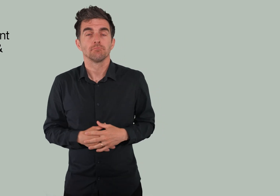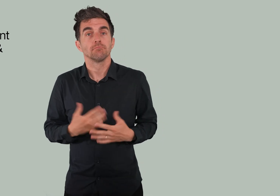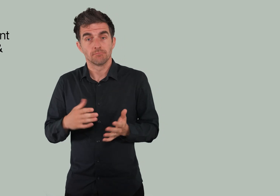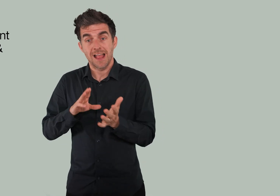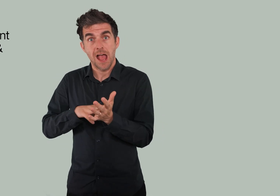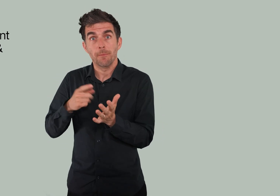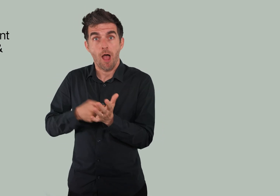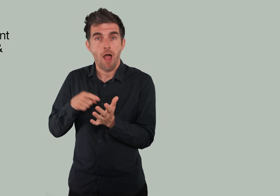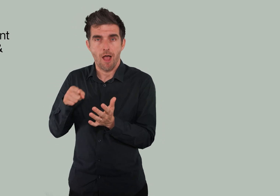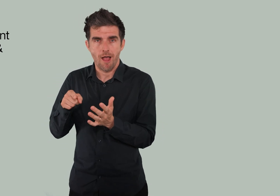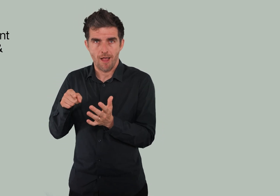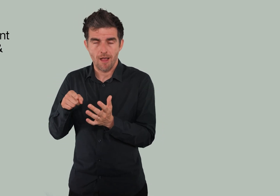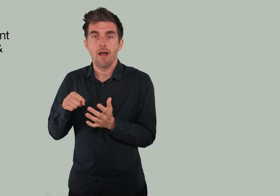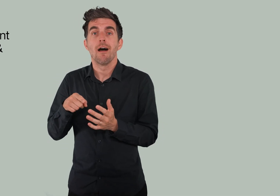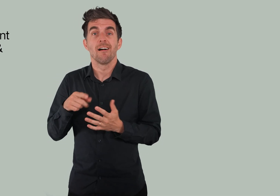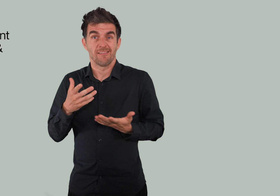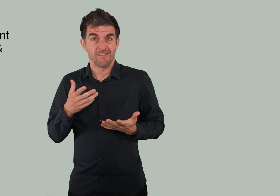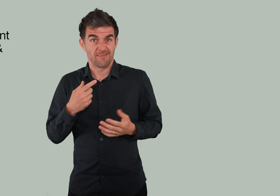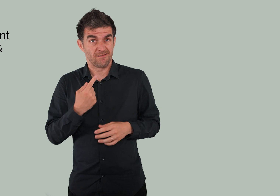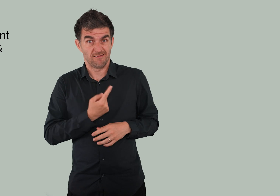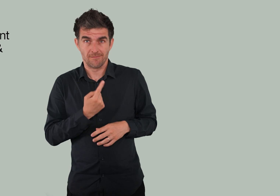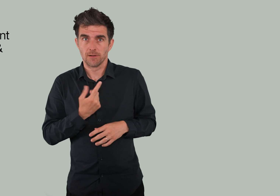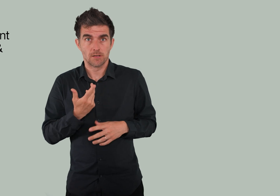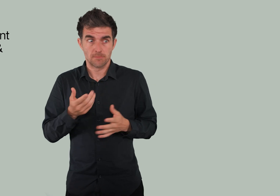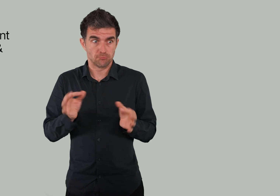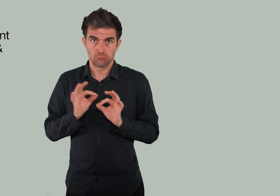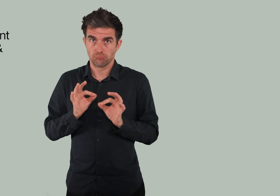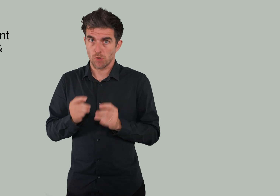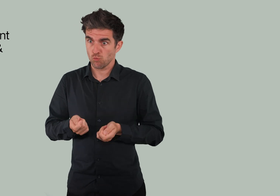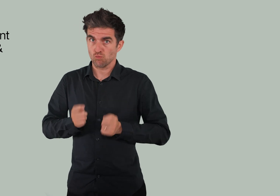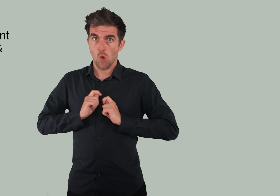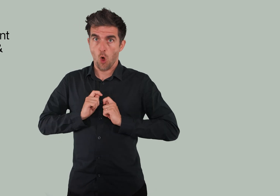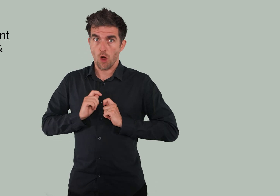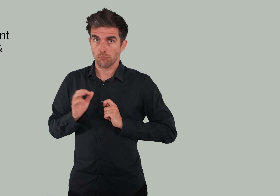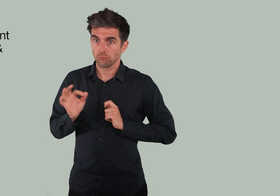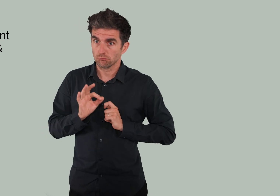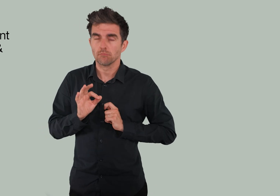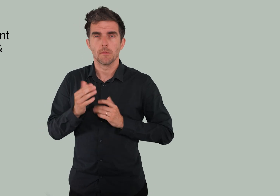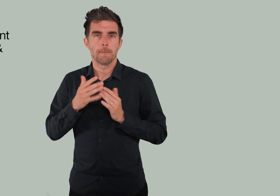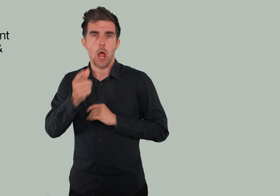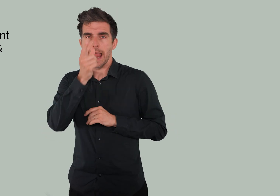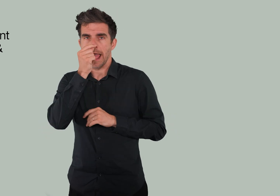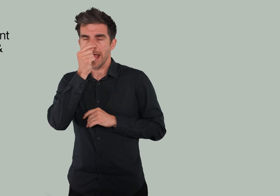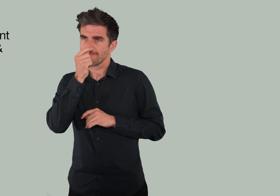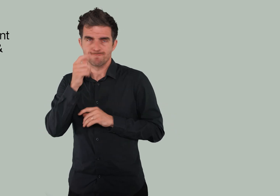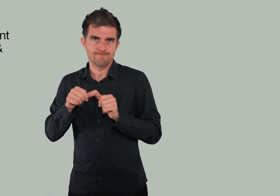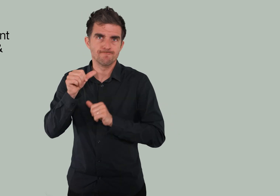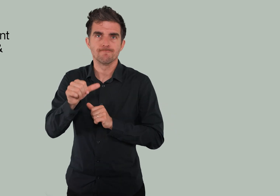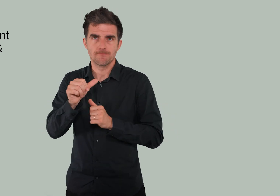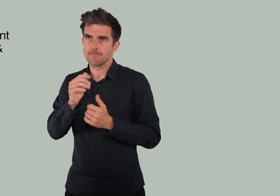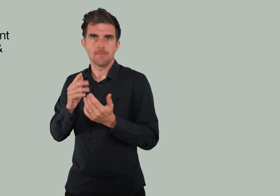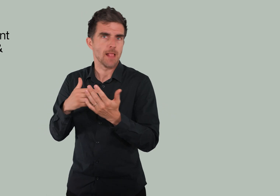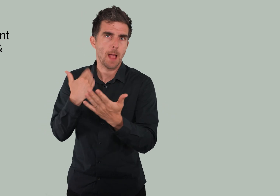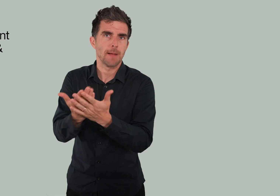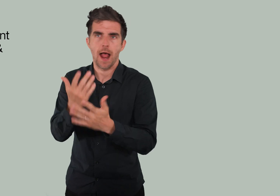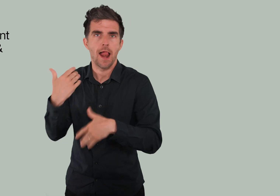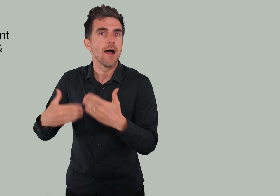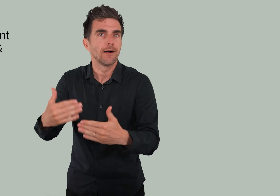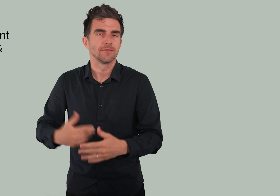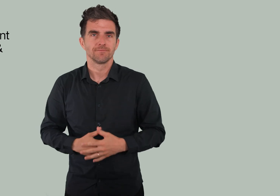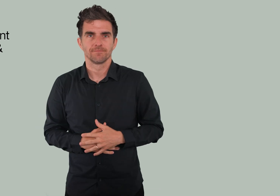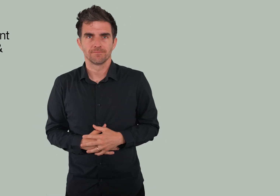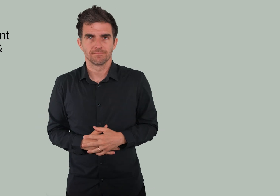As with MRs, applicants are more likely to submit an appeal if they do not receive an award.